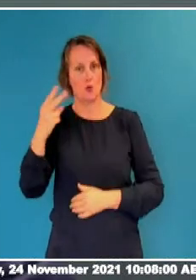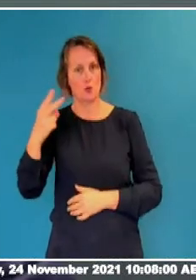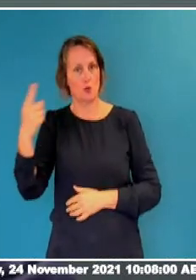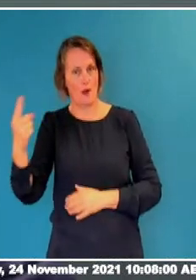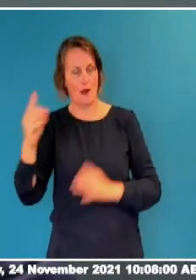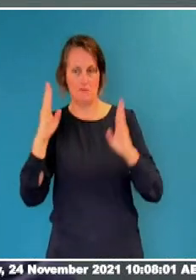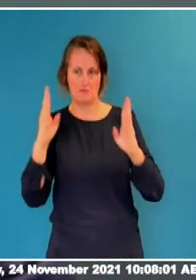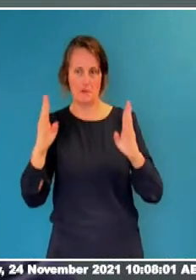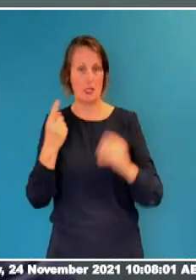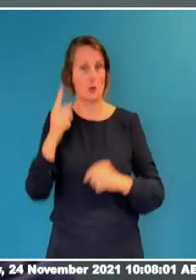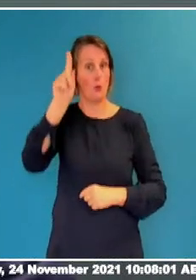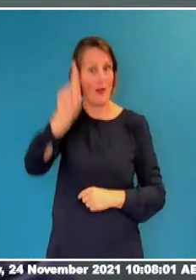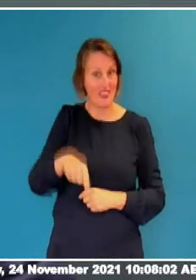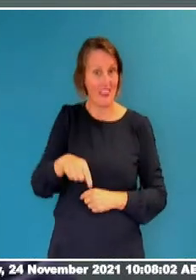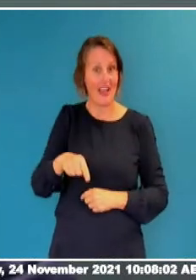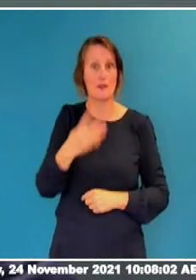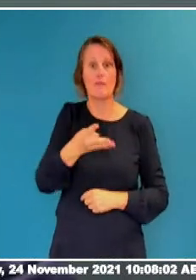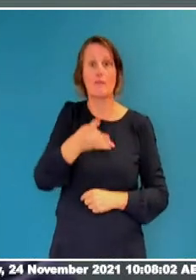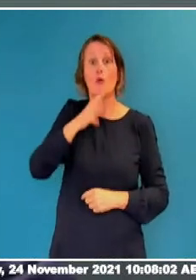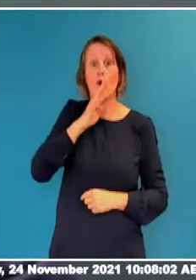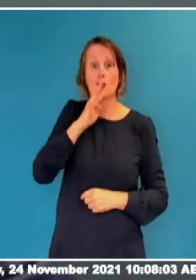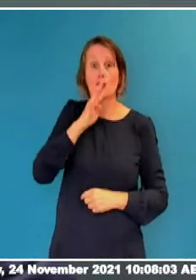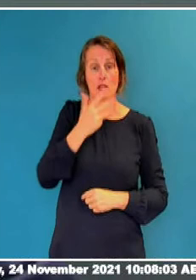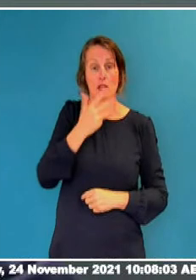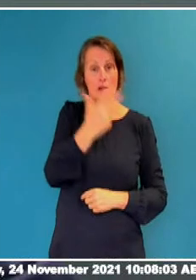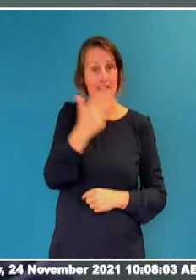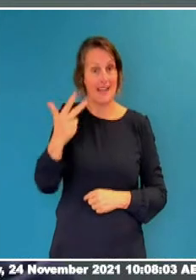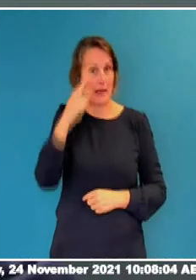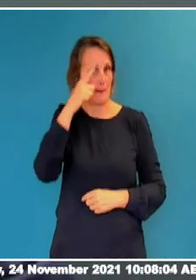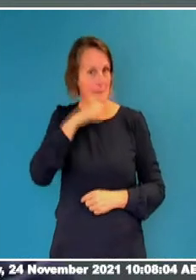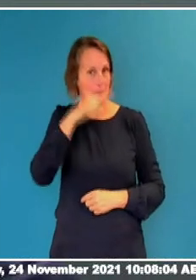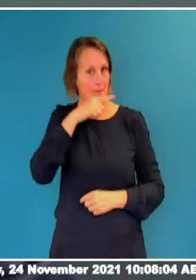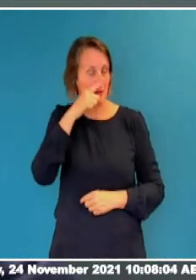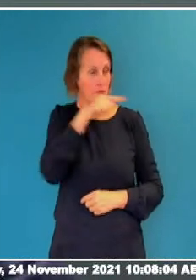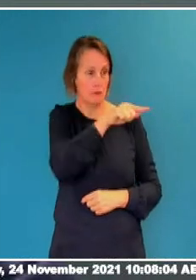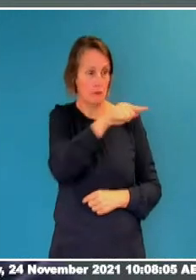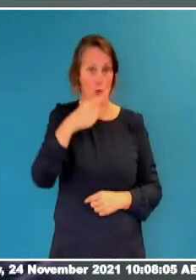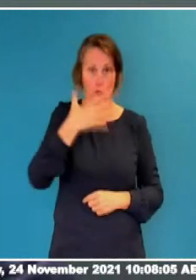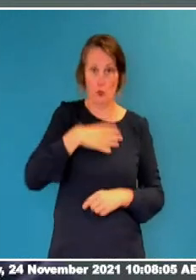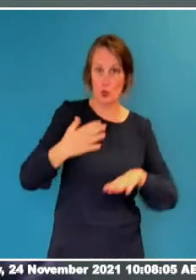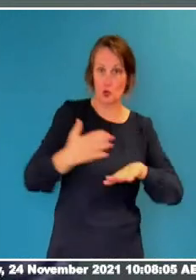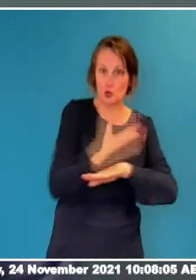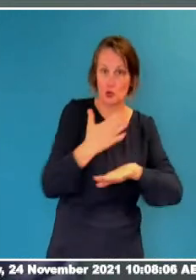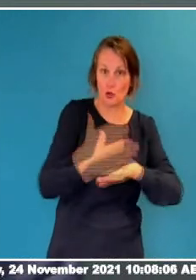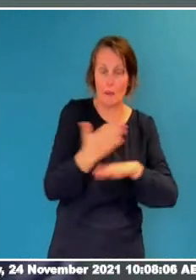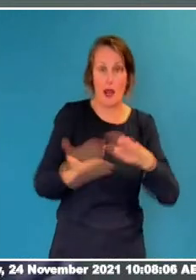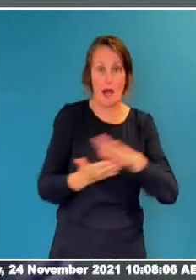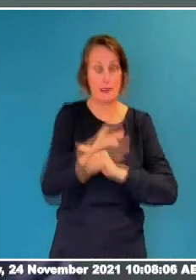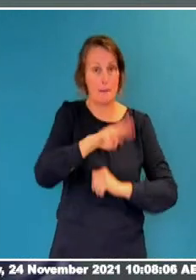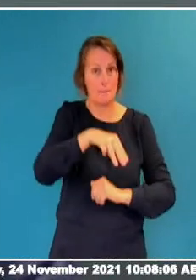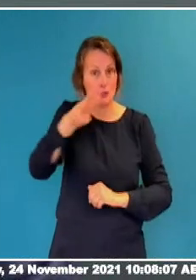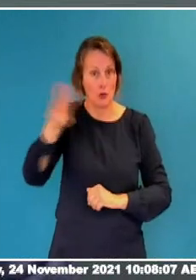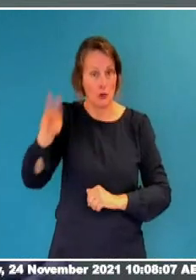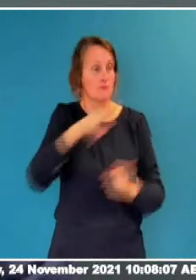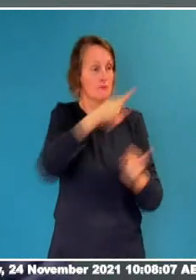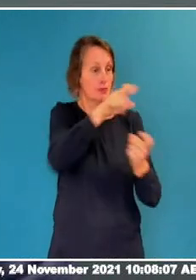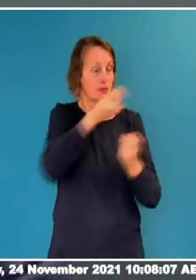1,498 candidates who were ultimately employed disclosed disability on their